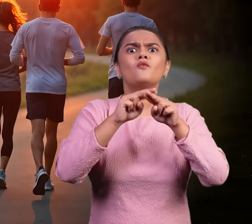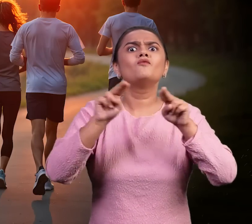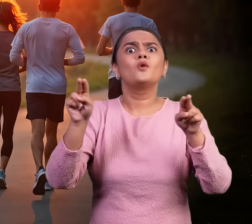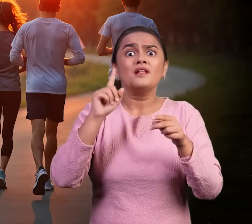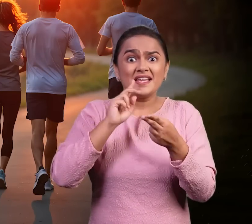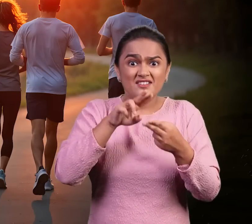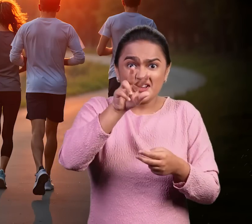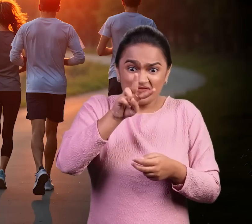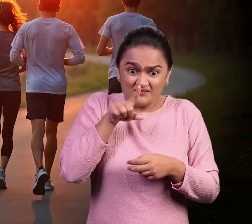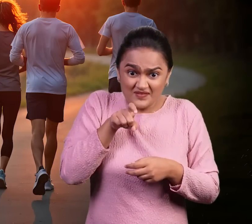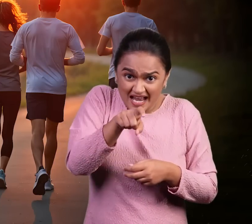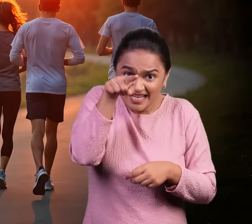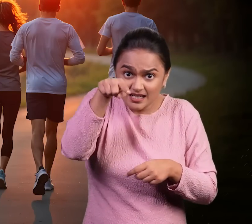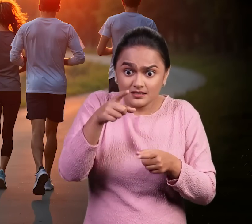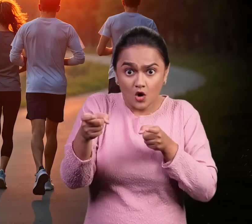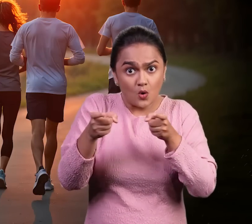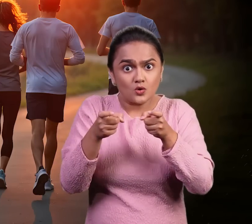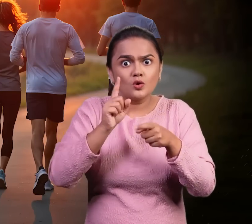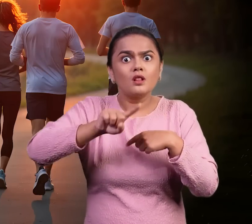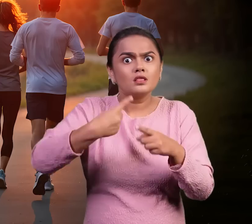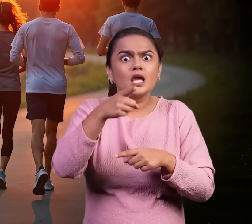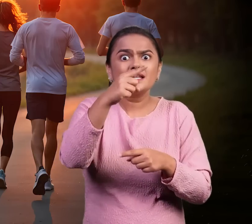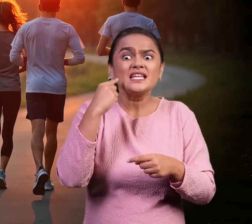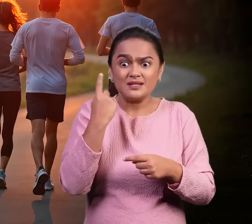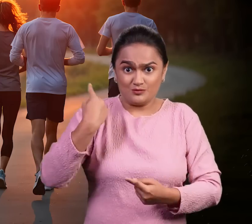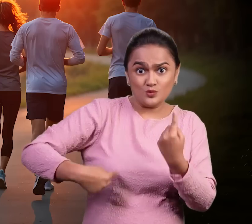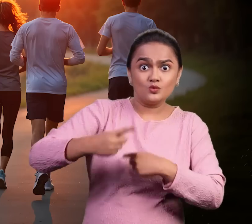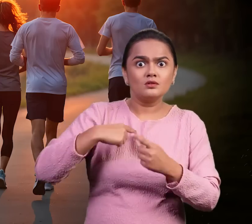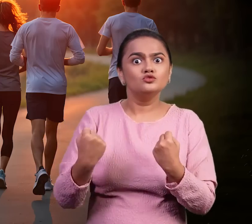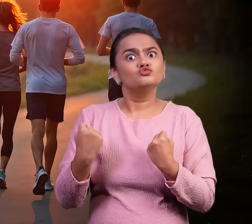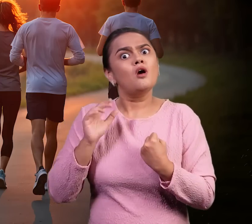Once the virus is under control, your immune system will not weaken further.